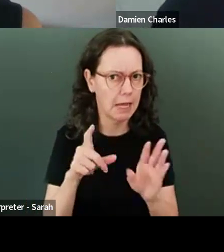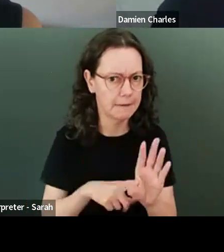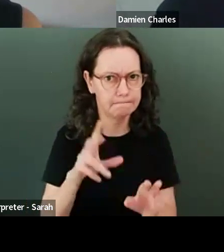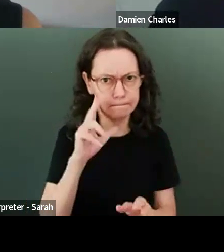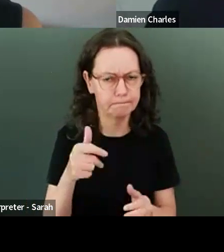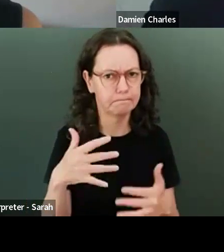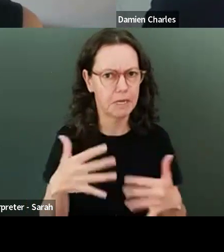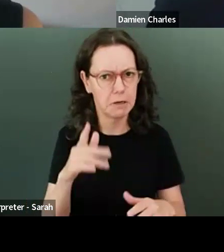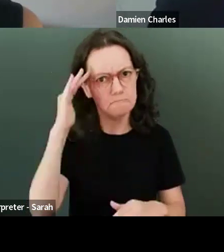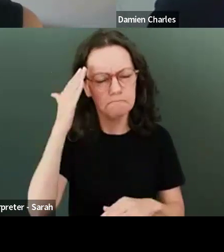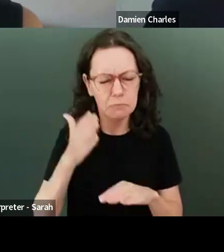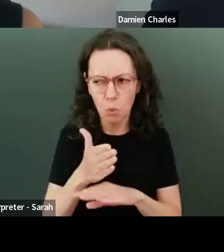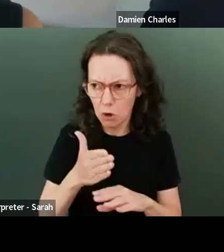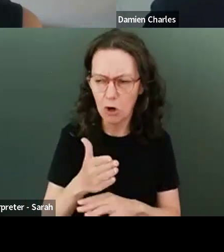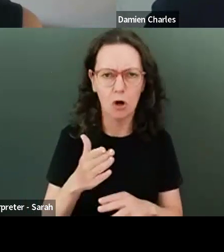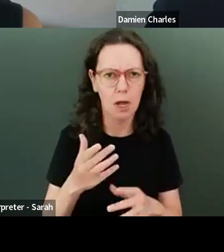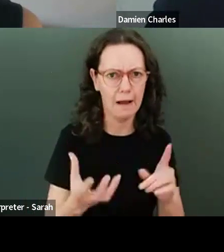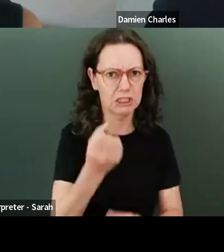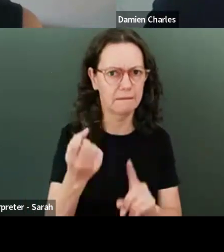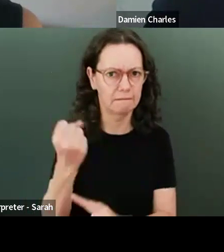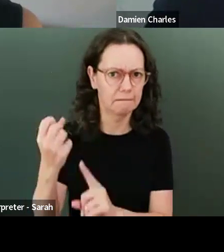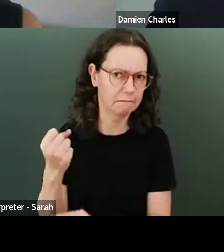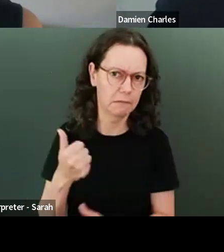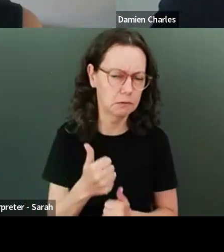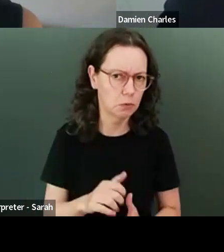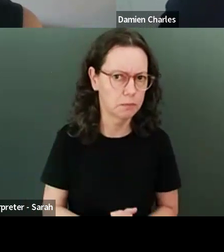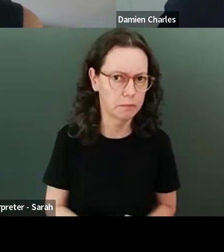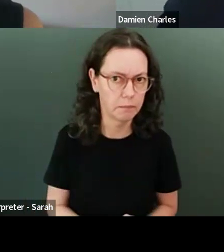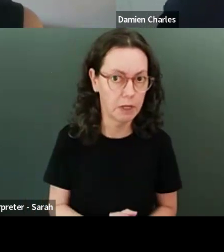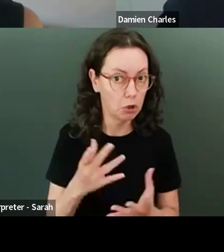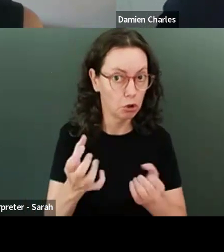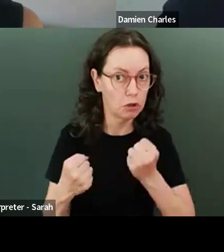incredible and